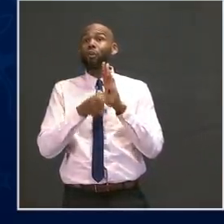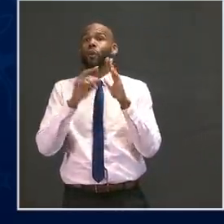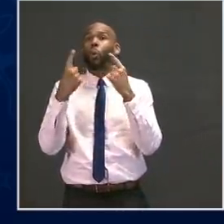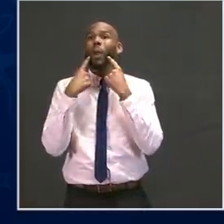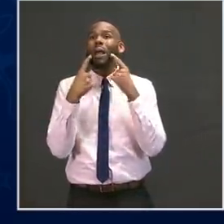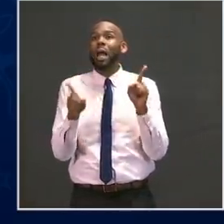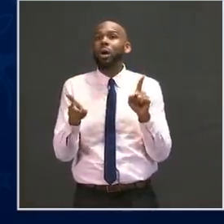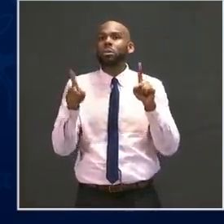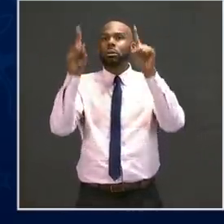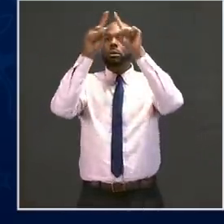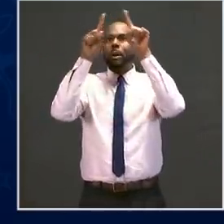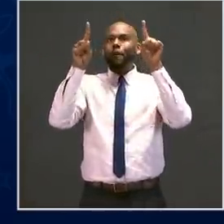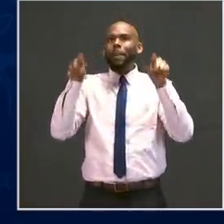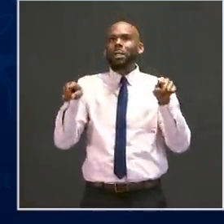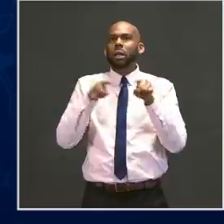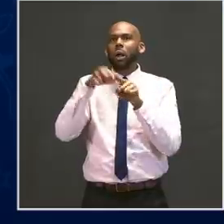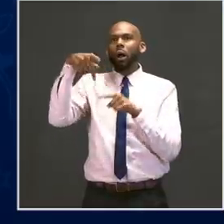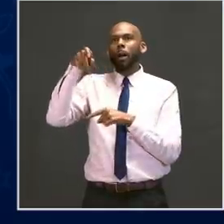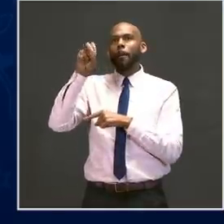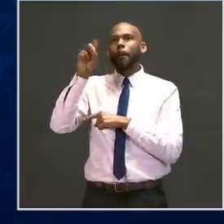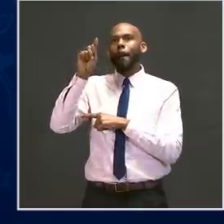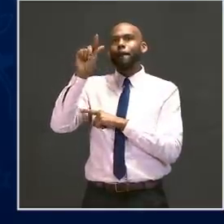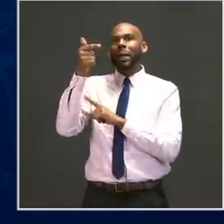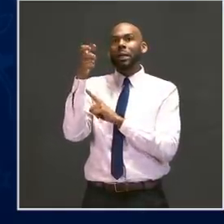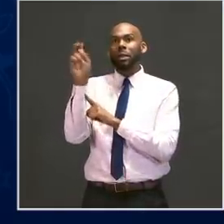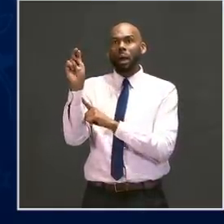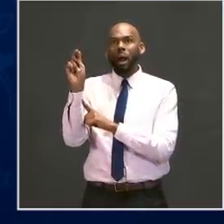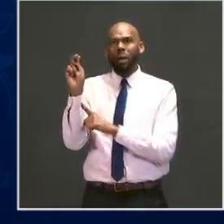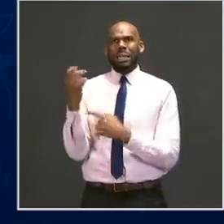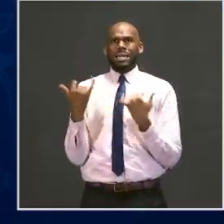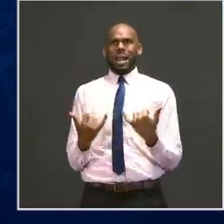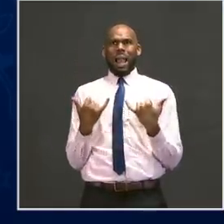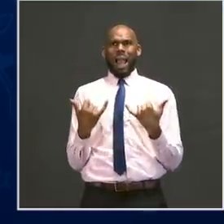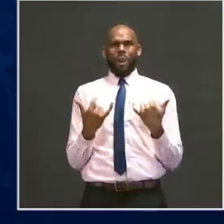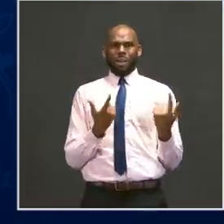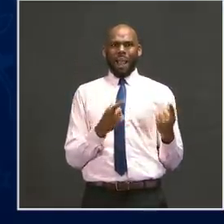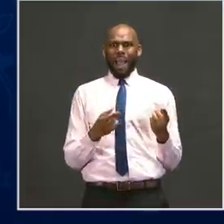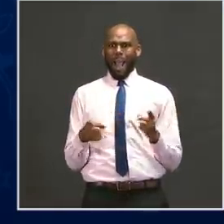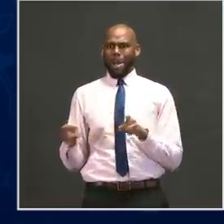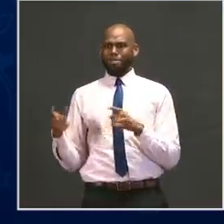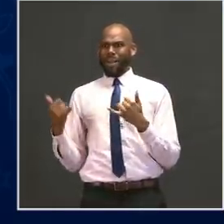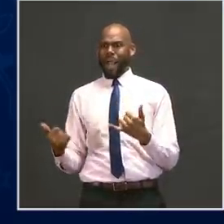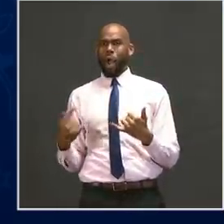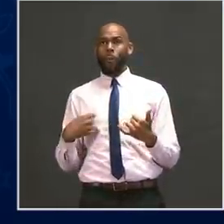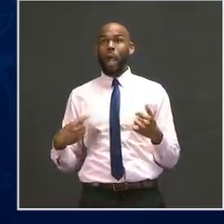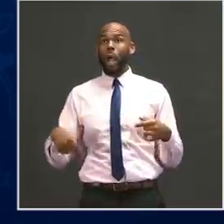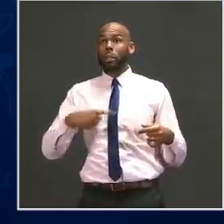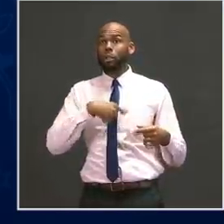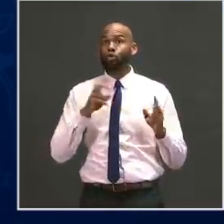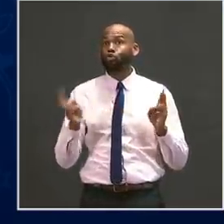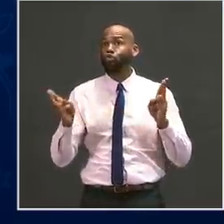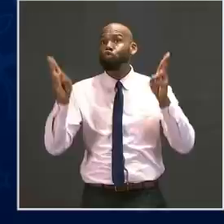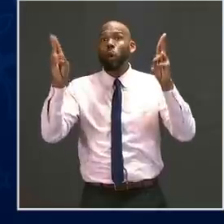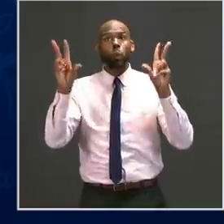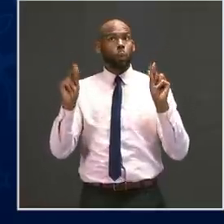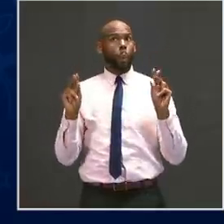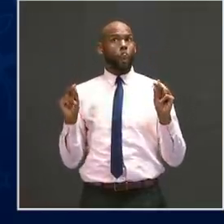So it is currently playing out, but we are not in a rush. And we are three weeks in.